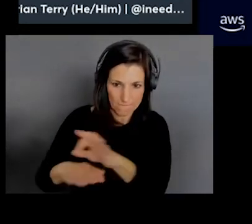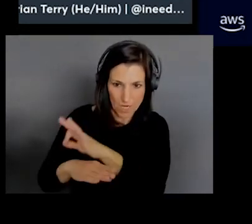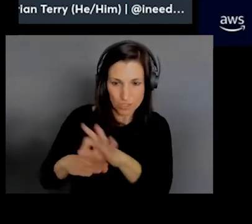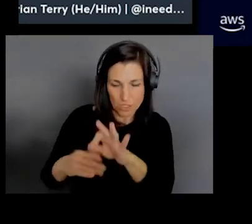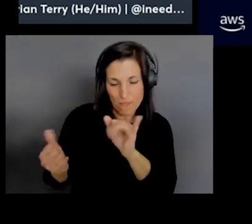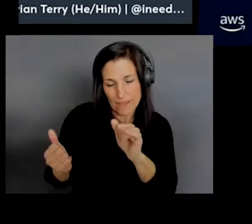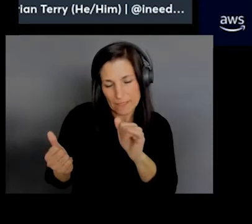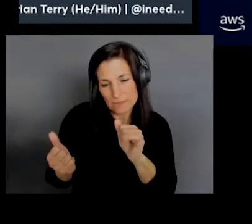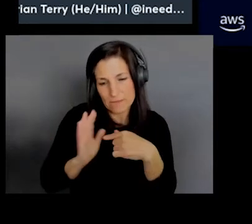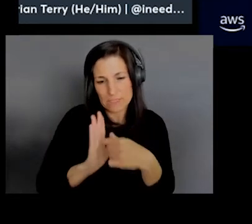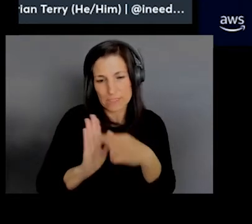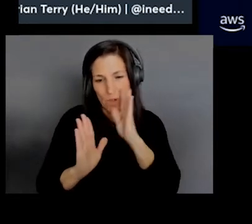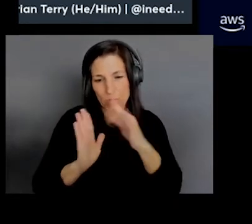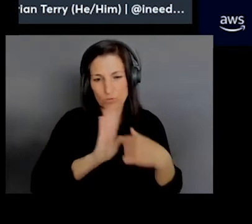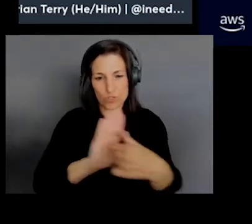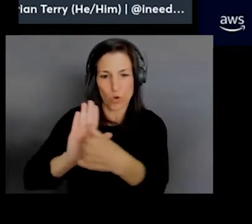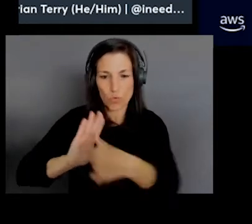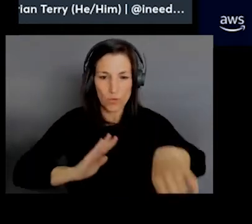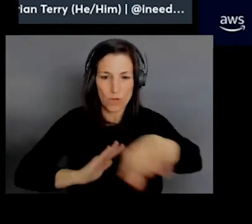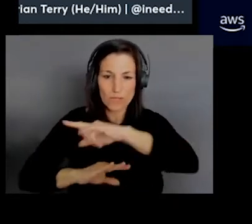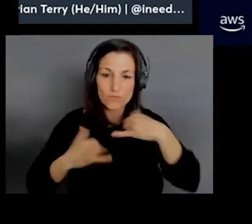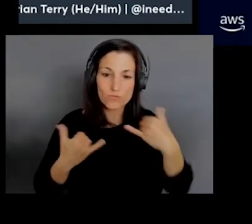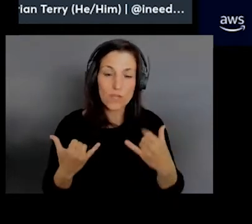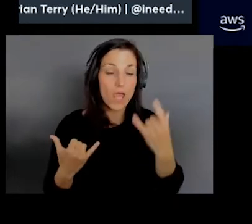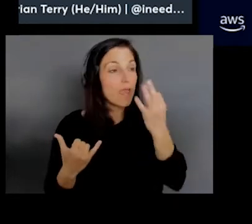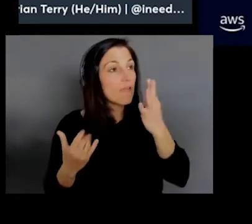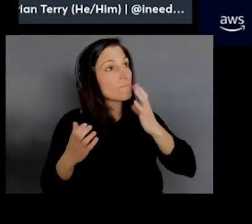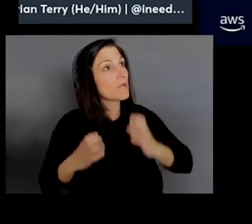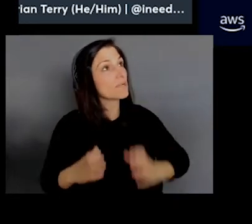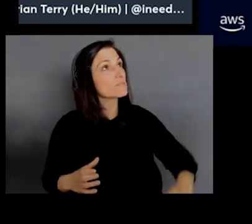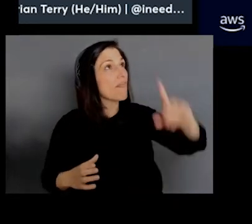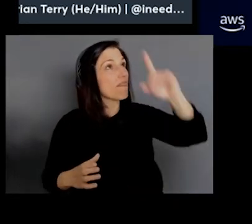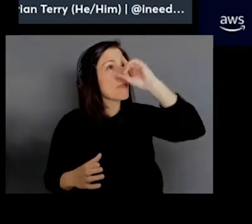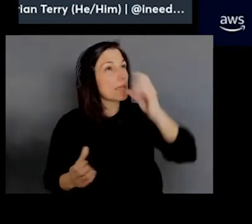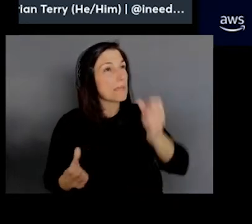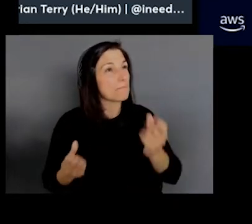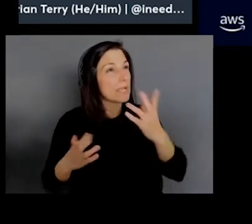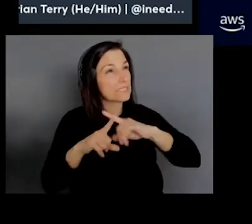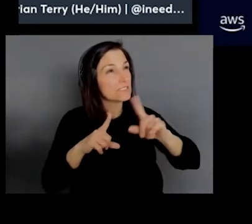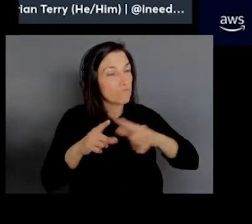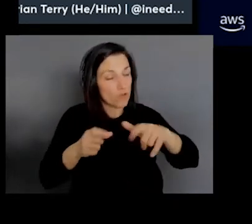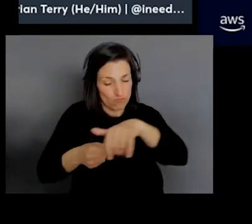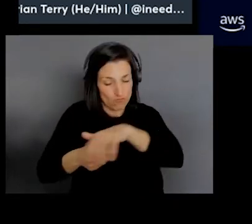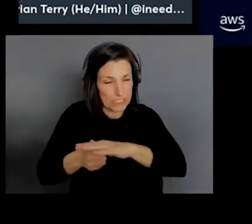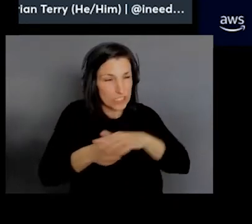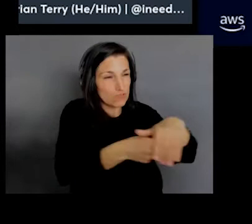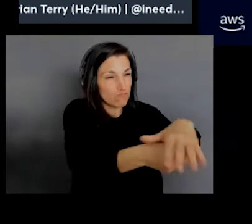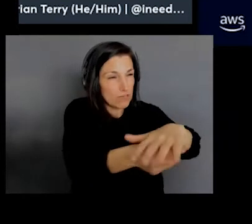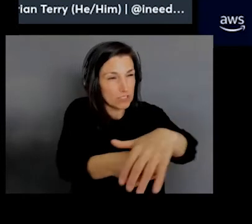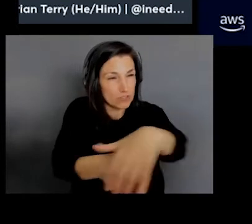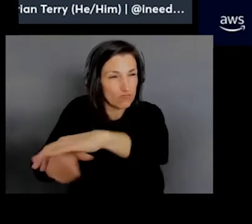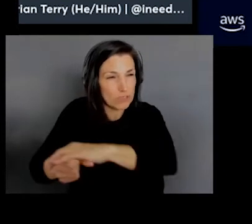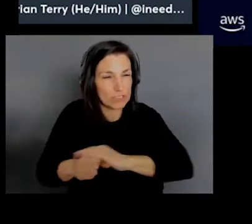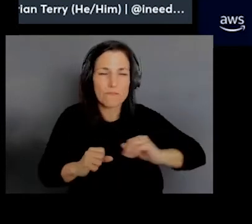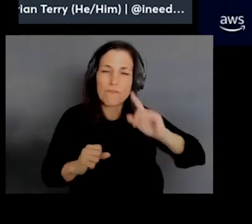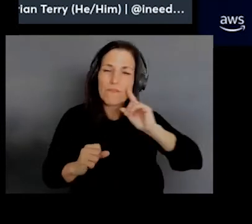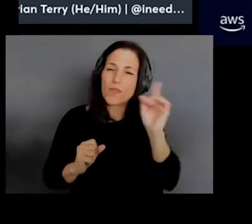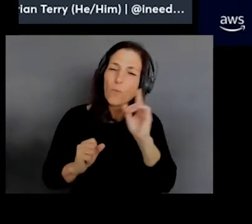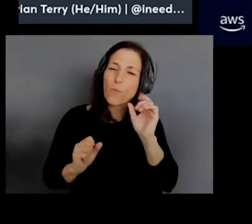When my customers are thinking about like multi-region, they're thinking about, where can things break? Where are the failure scenarios?